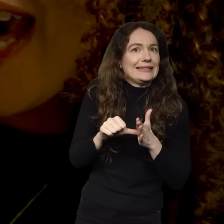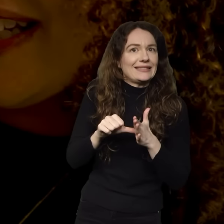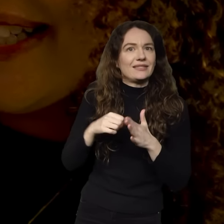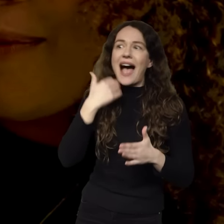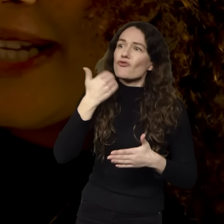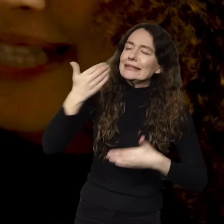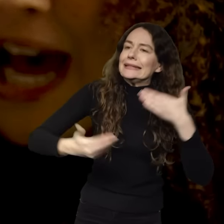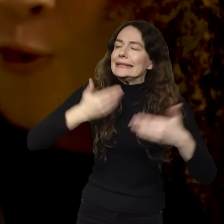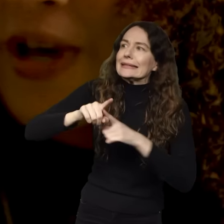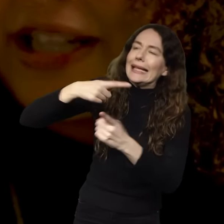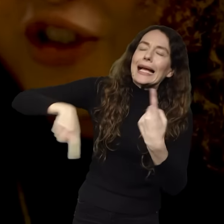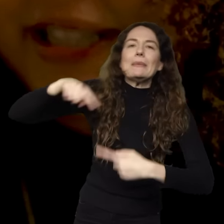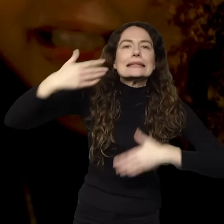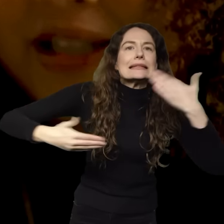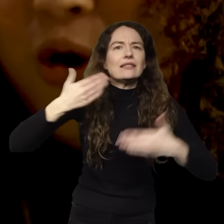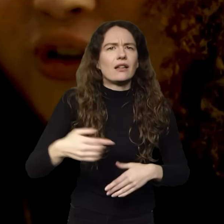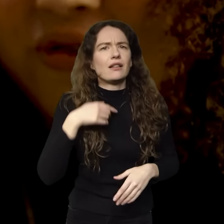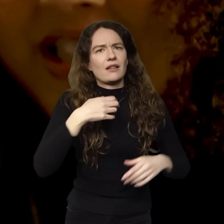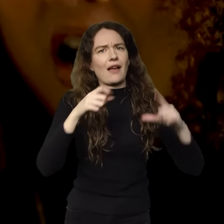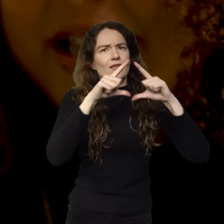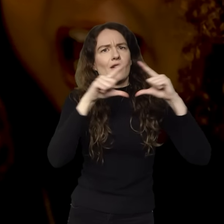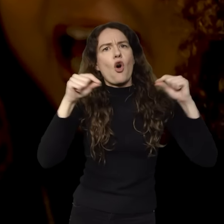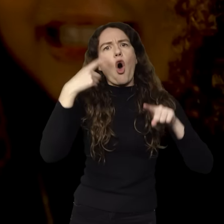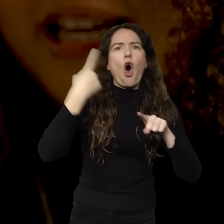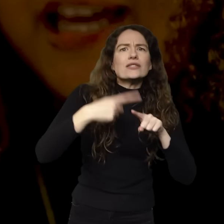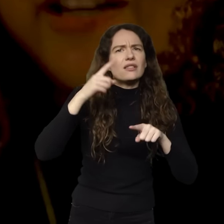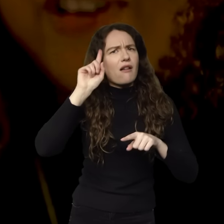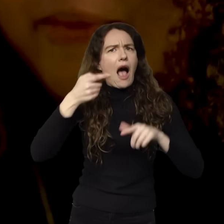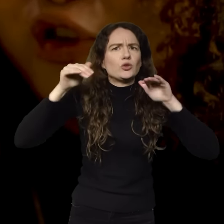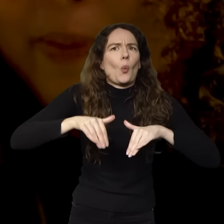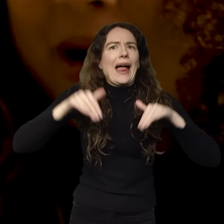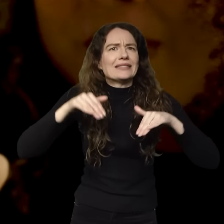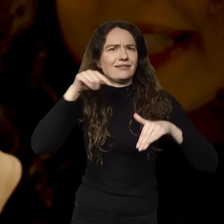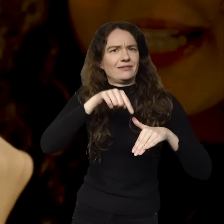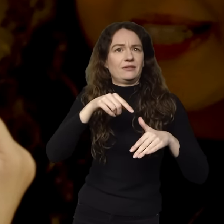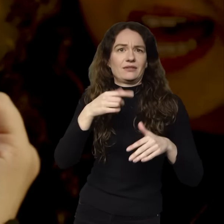And it says: ‘Please help.’ And it just says that the holder of this card has inflammatory bowel disease.